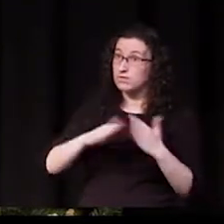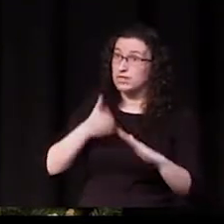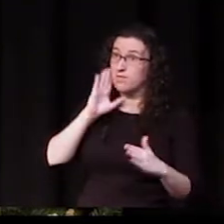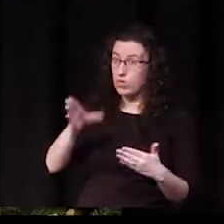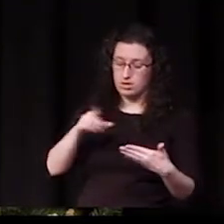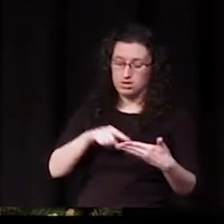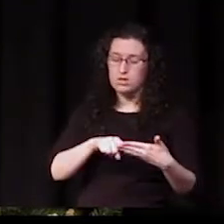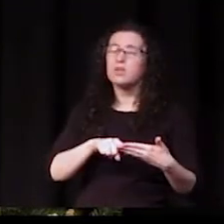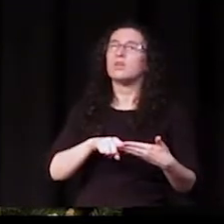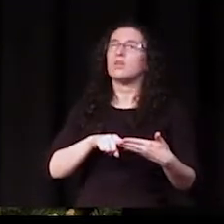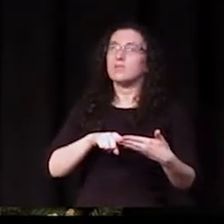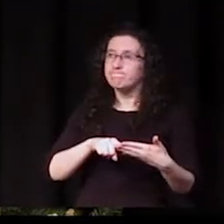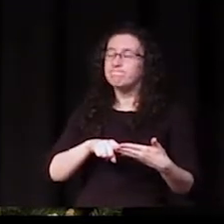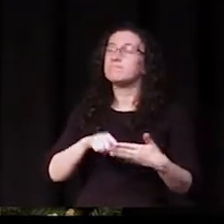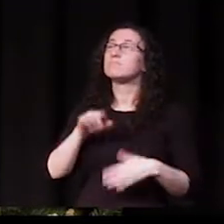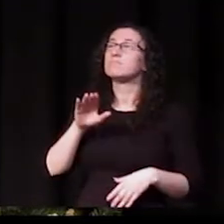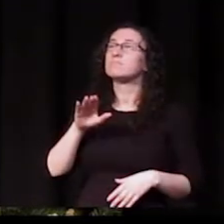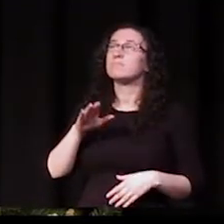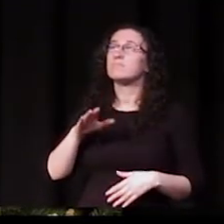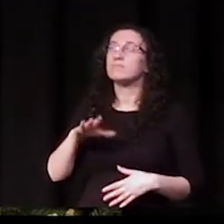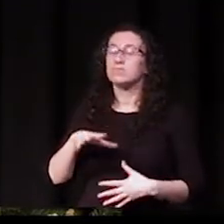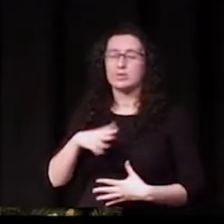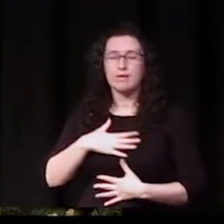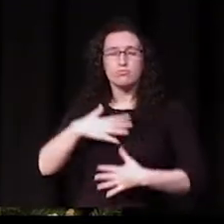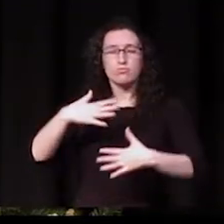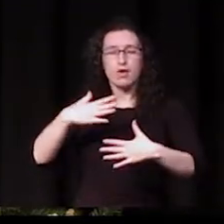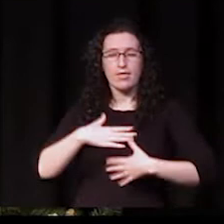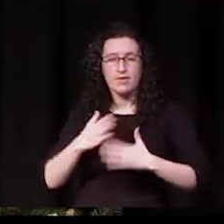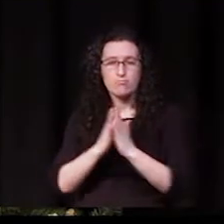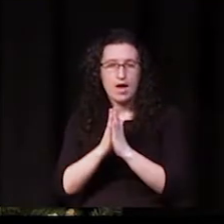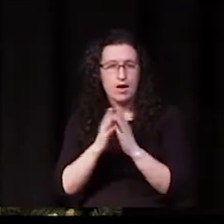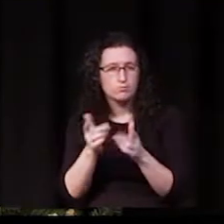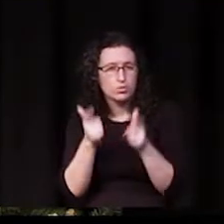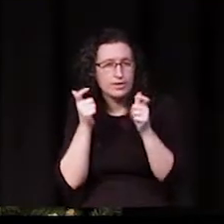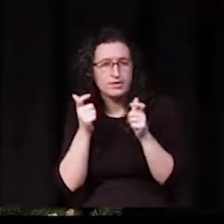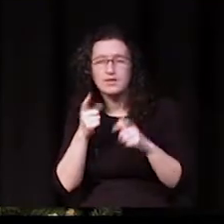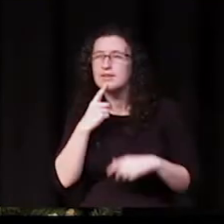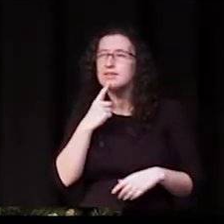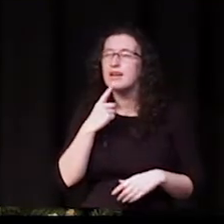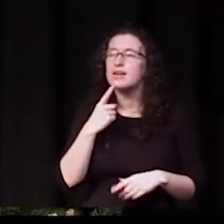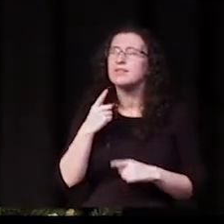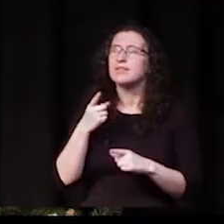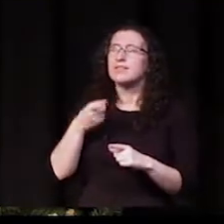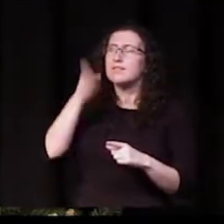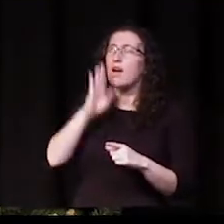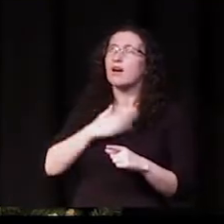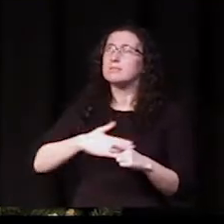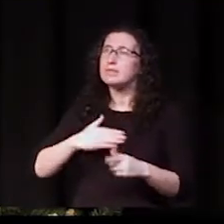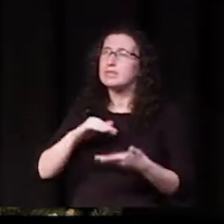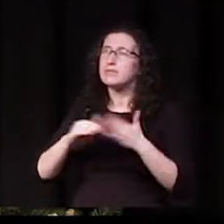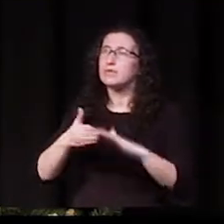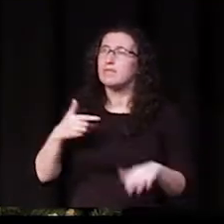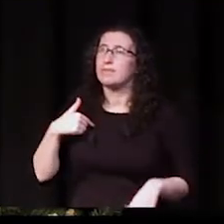It's a promise turned into a breath prayer that leads to trust. It moves you out of that place of beating yourself up for your sin